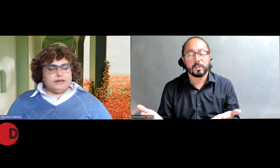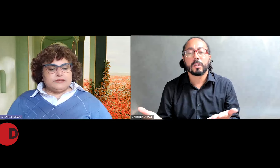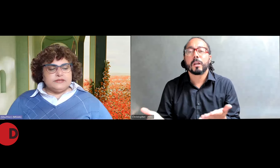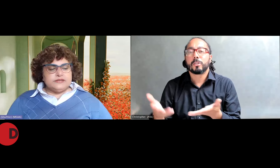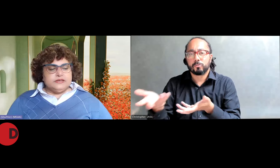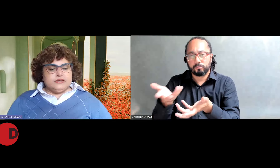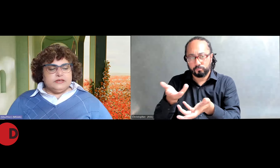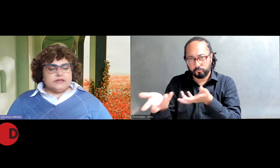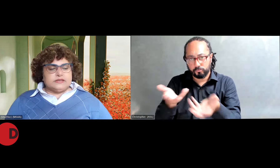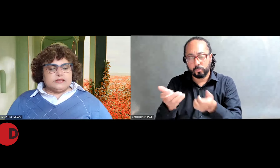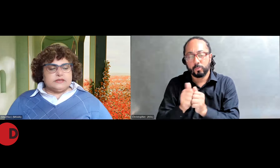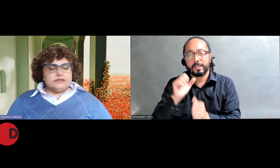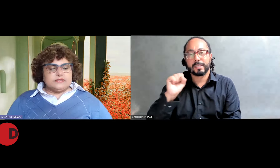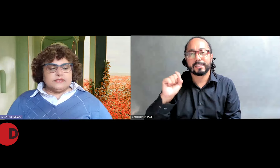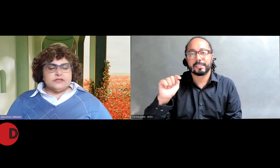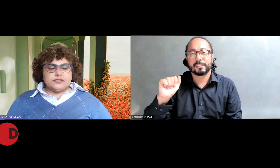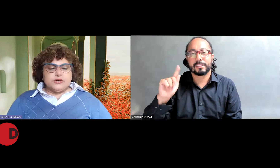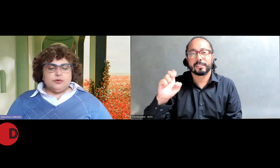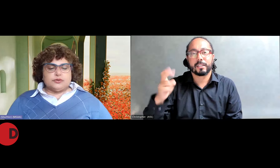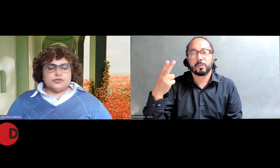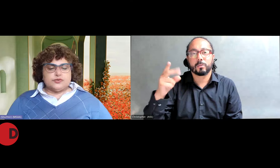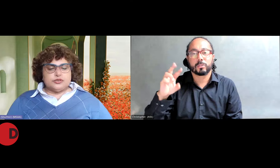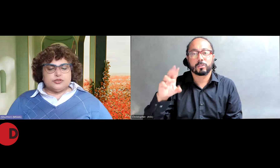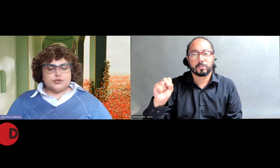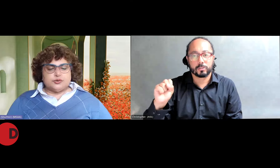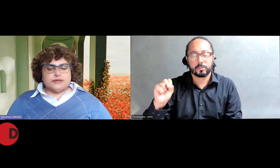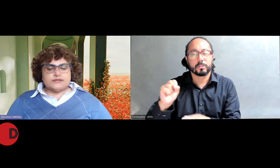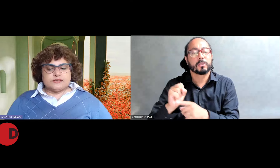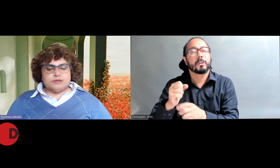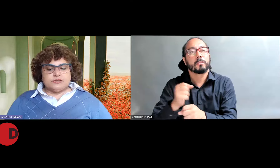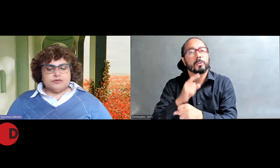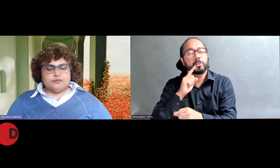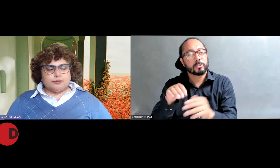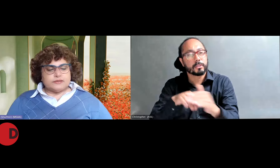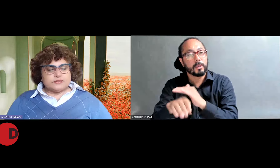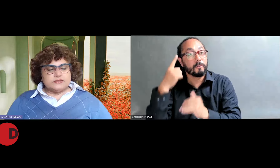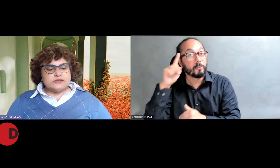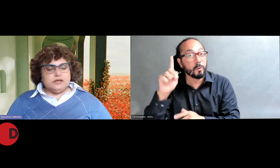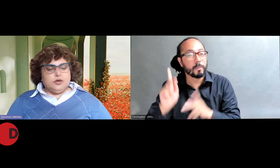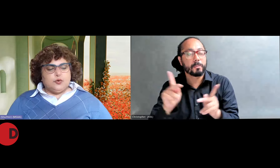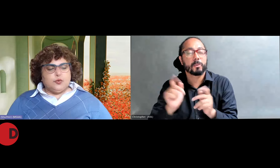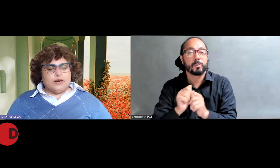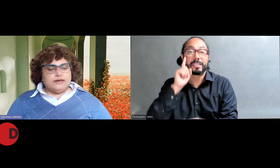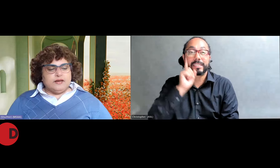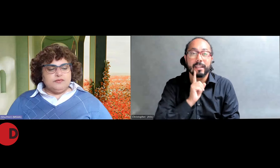to ensure accessibility for persons who are deaf, deafened